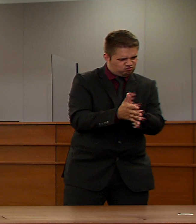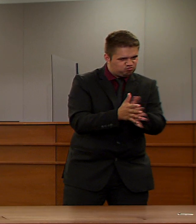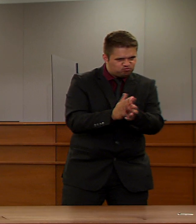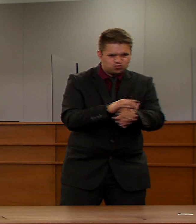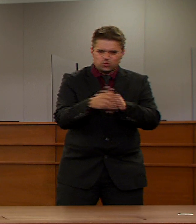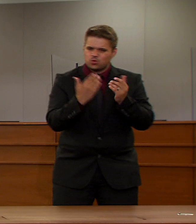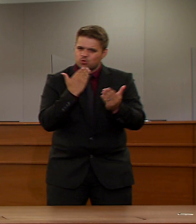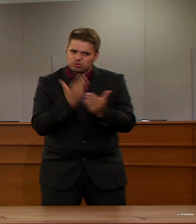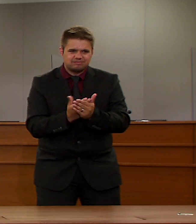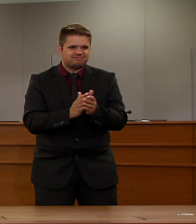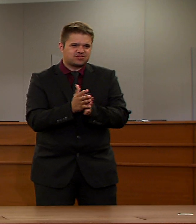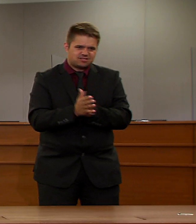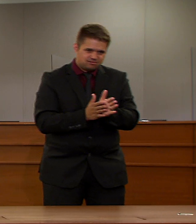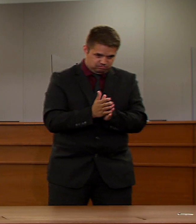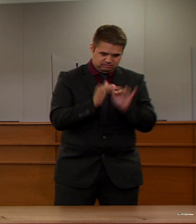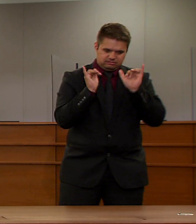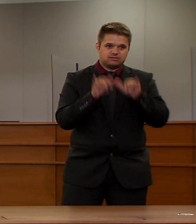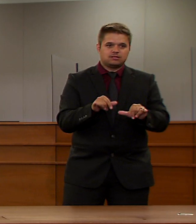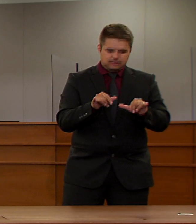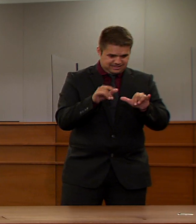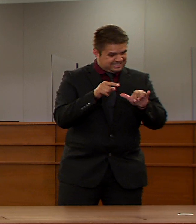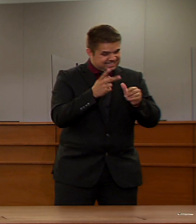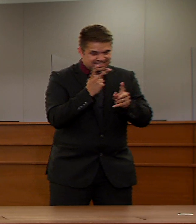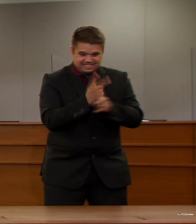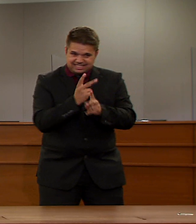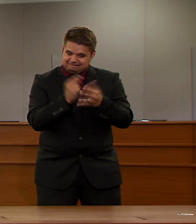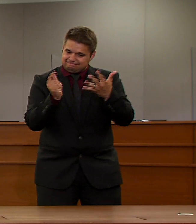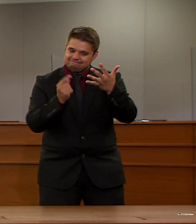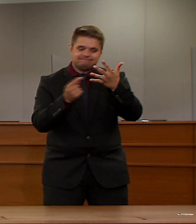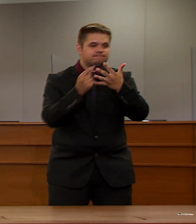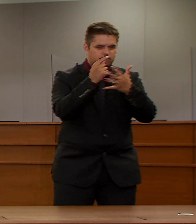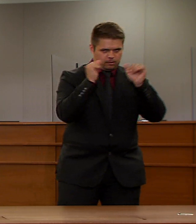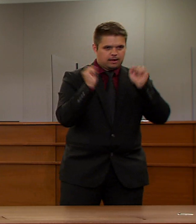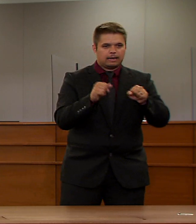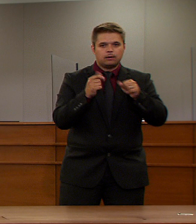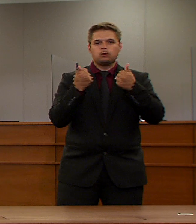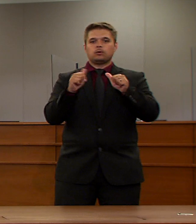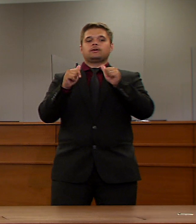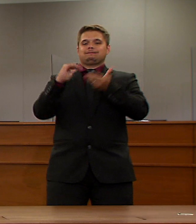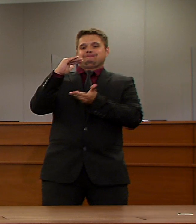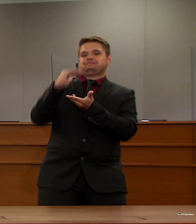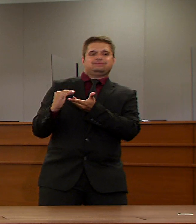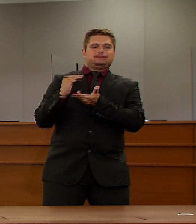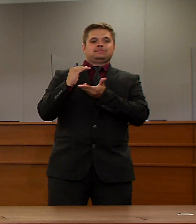Local health jurisdictions are also beginning to see what they believe is the first signs of an